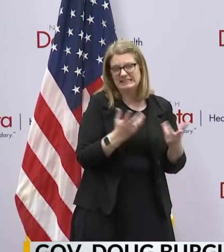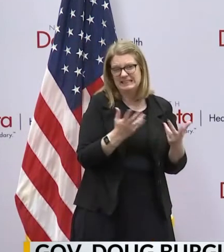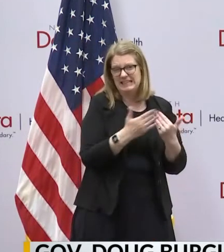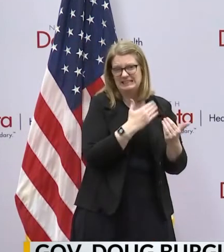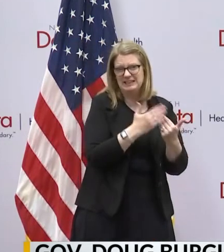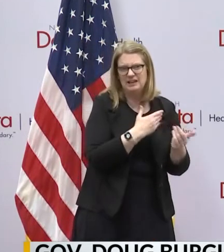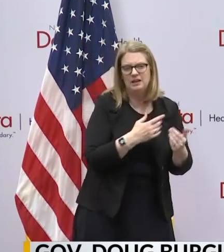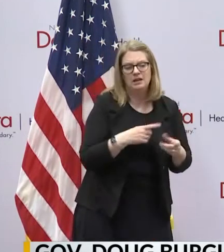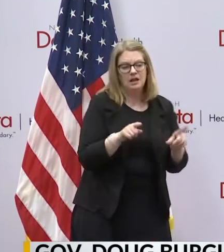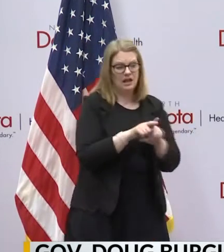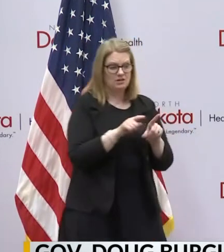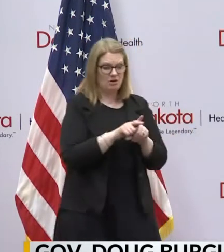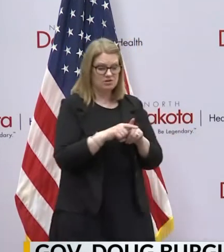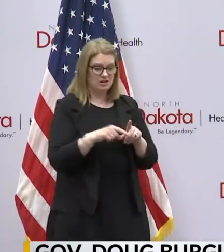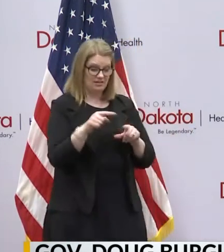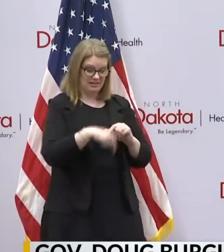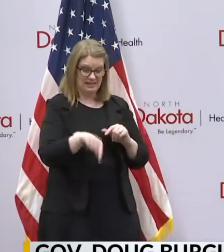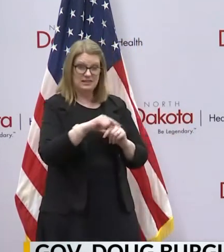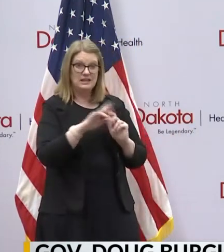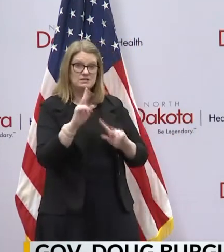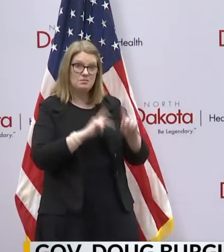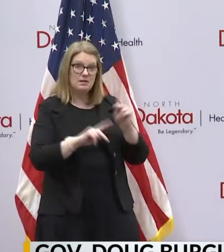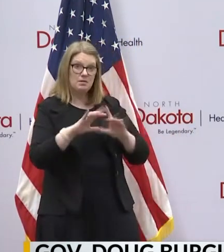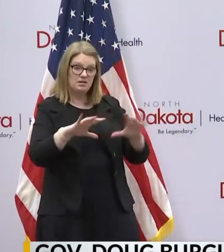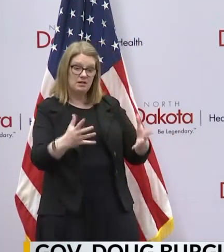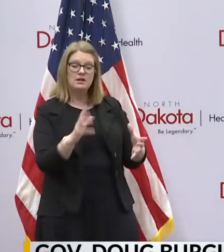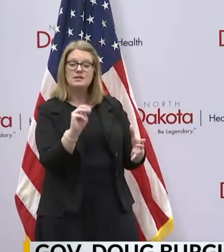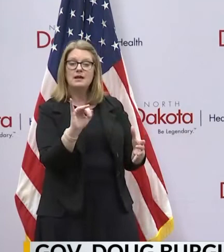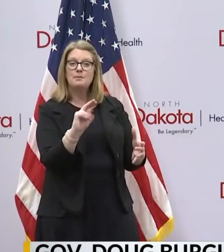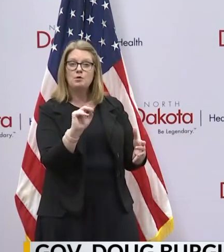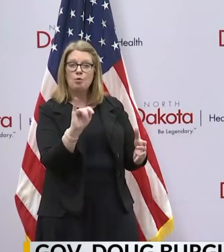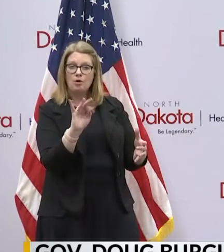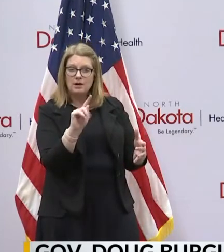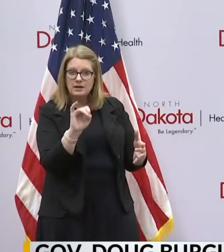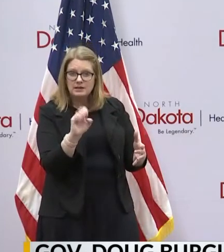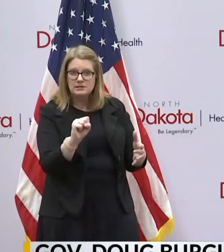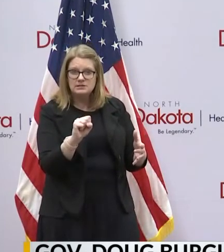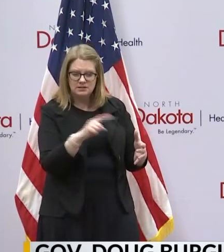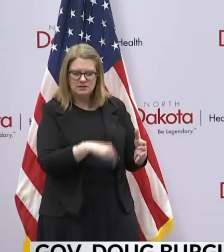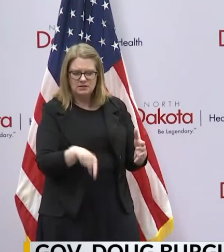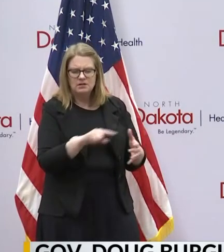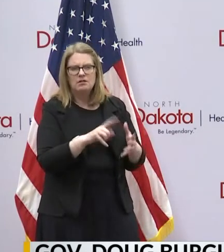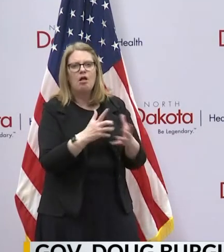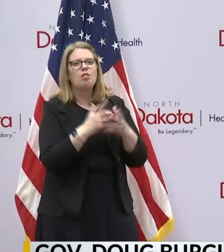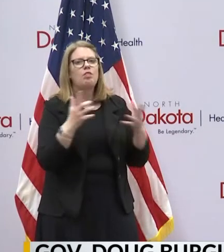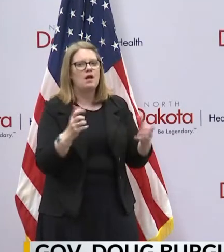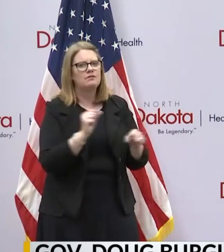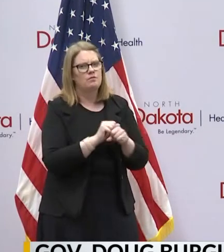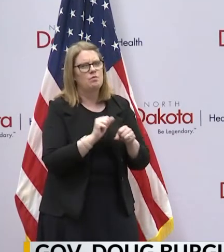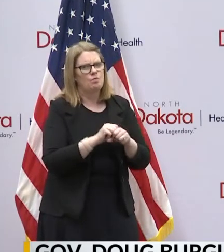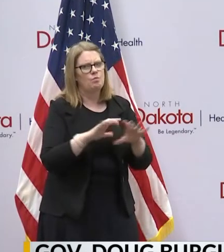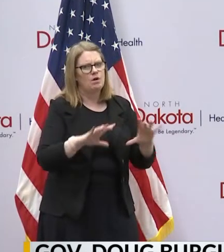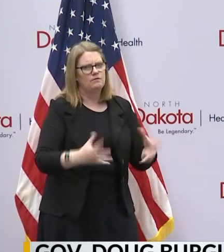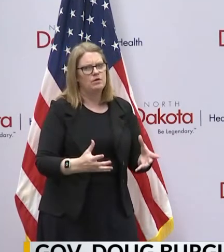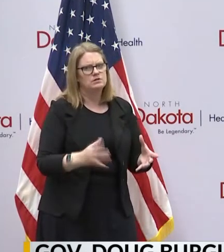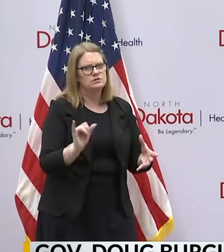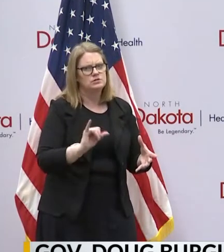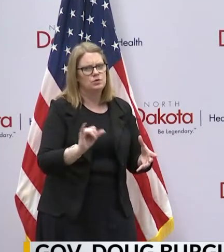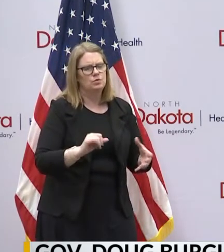SPREAD OF THIS VIRUS, AND IT IS ALSO A FACT THAT THESE MINORITIES IN OUR STATE MAKE UP A LARGER SHARE OF THE WORKFORCE